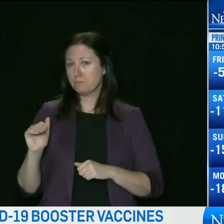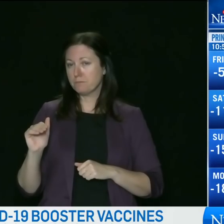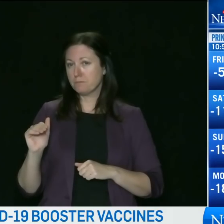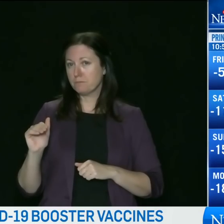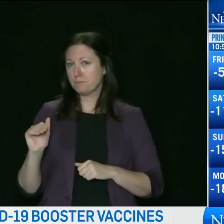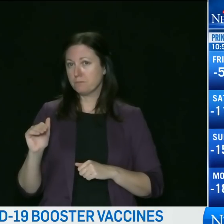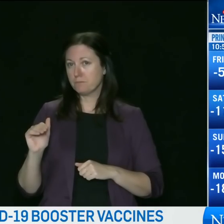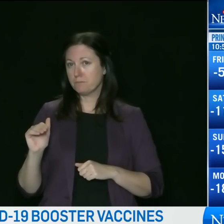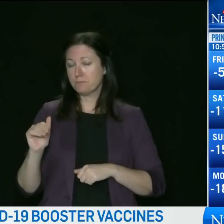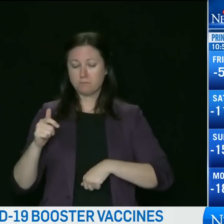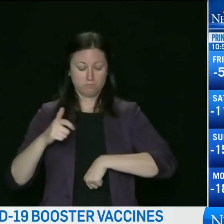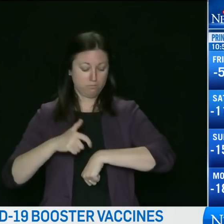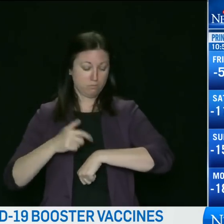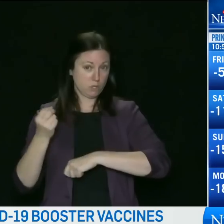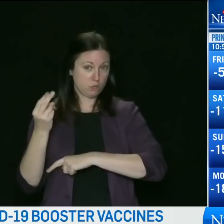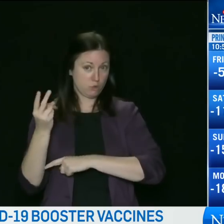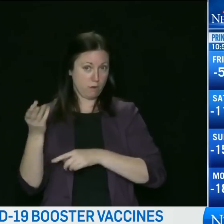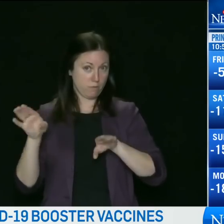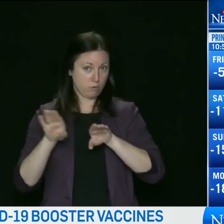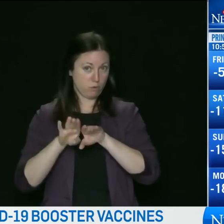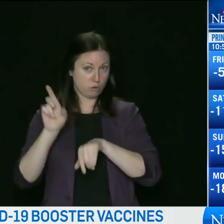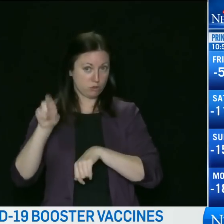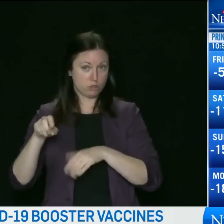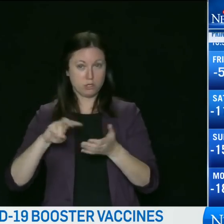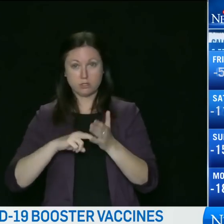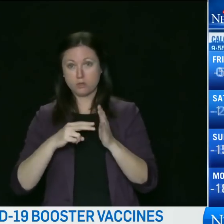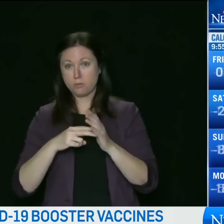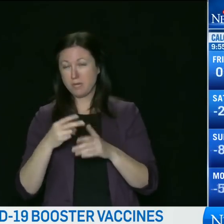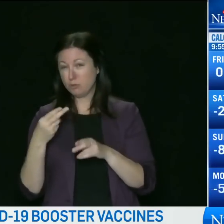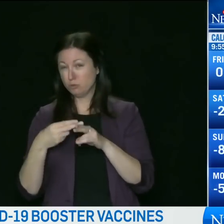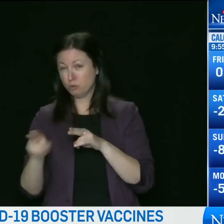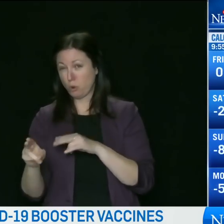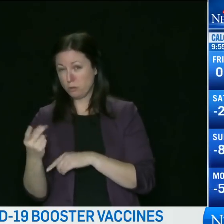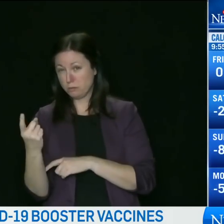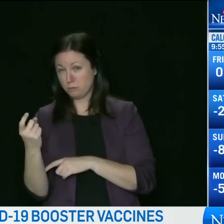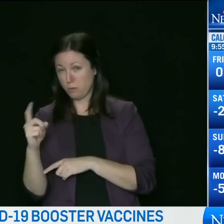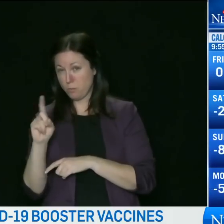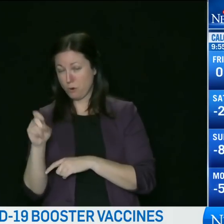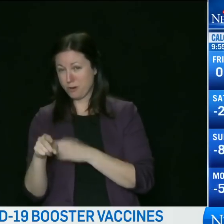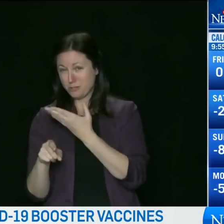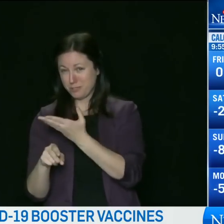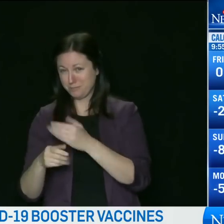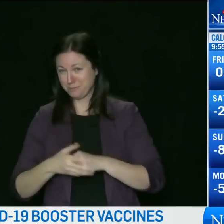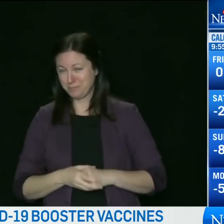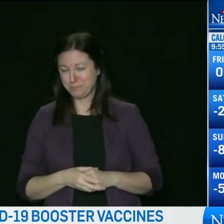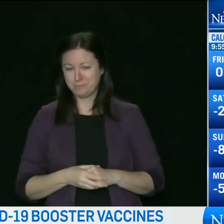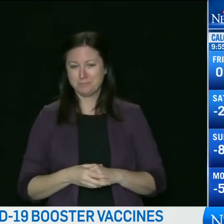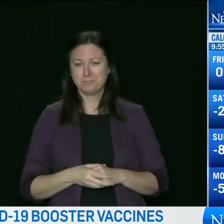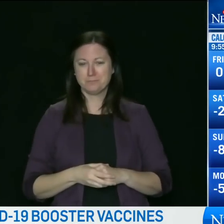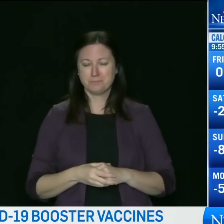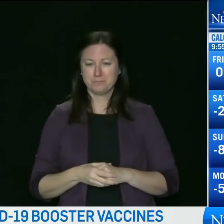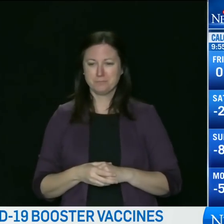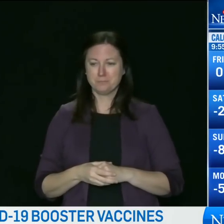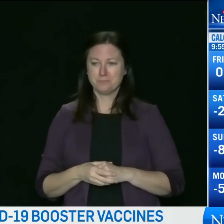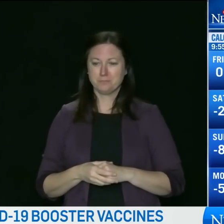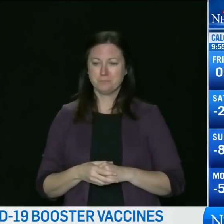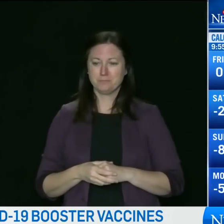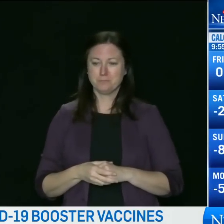Reporter: [ Voice of Interpreter ] IN THEORY, THIS PRESS CONFERENCE IS TO END AT NOON.